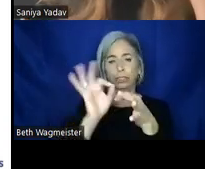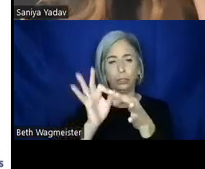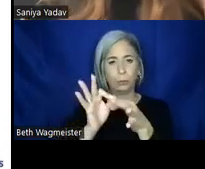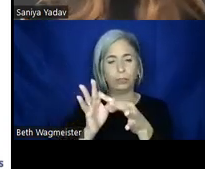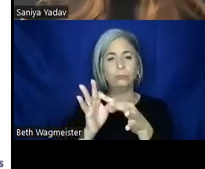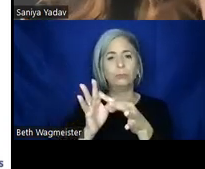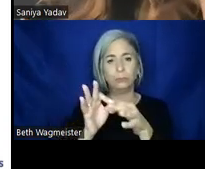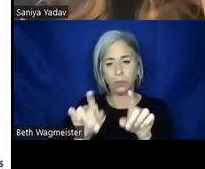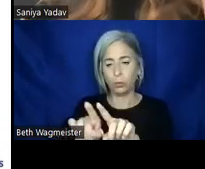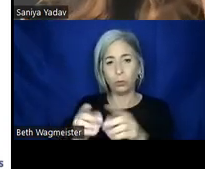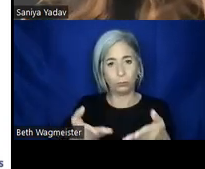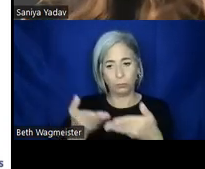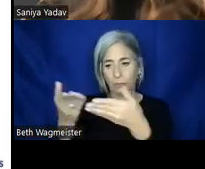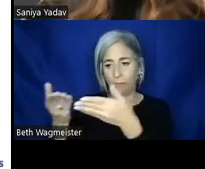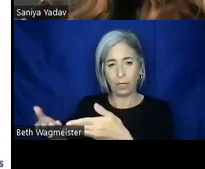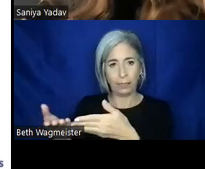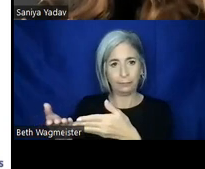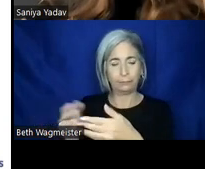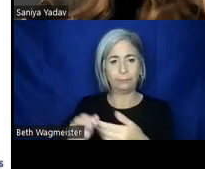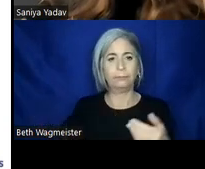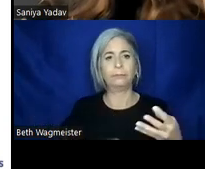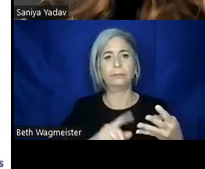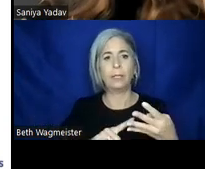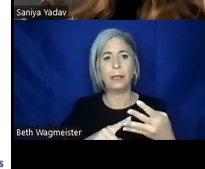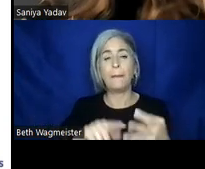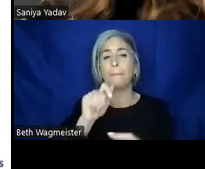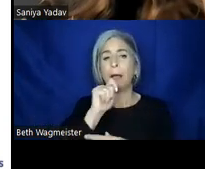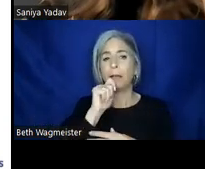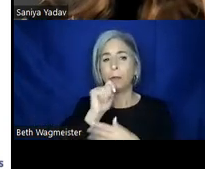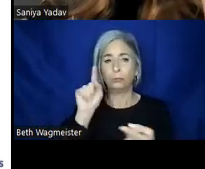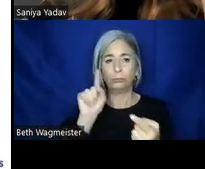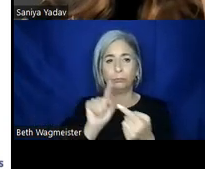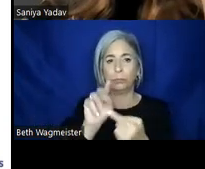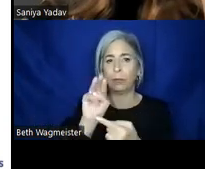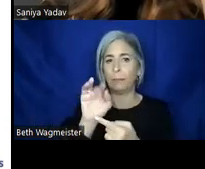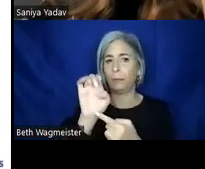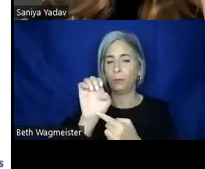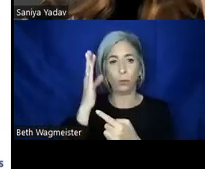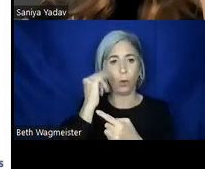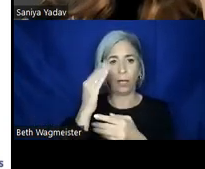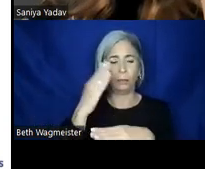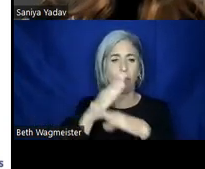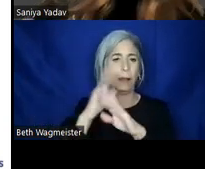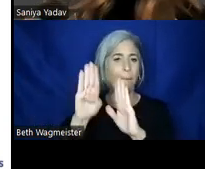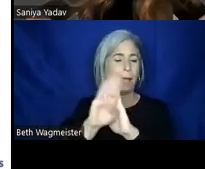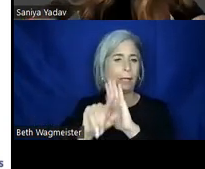is also provided. Microphones are muted to prevent any background noise or disruptions.